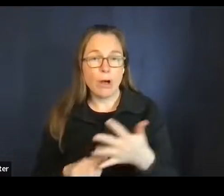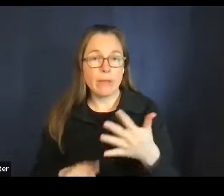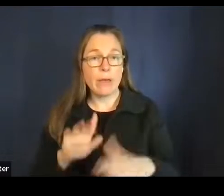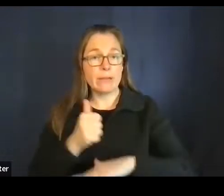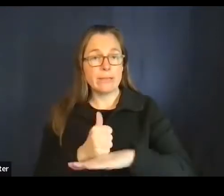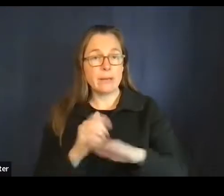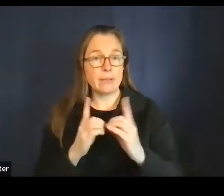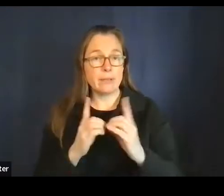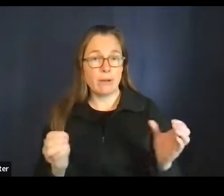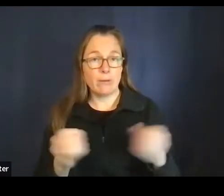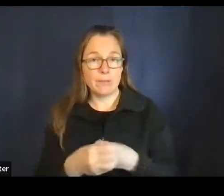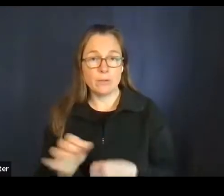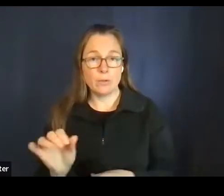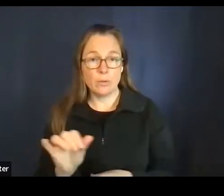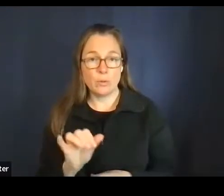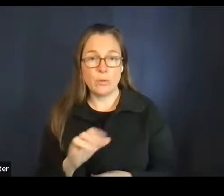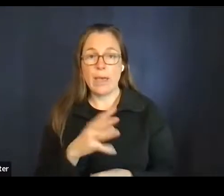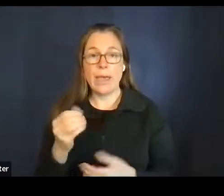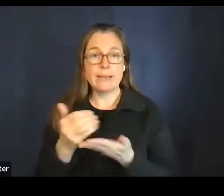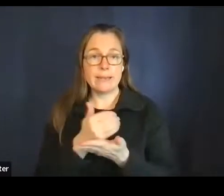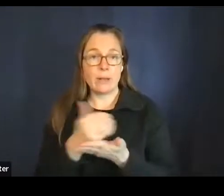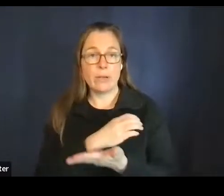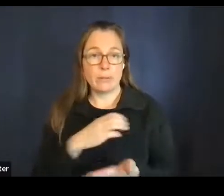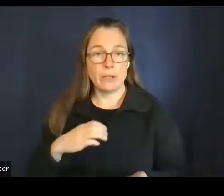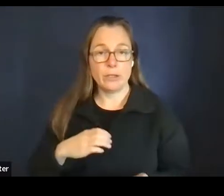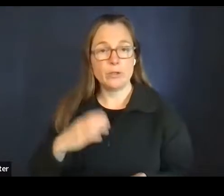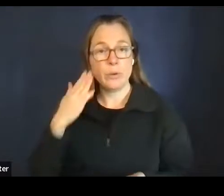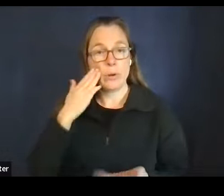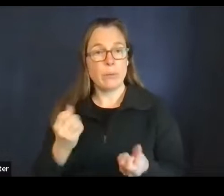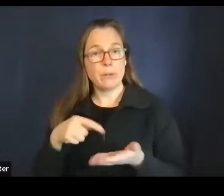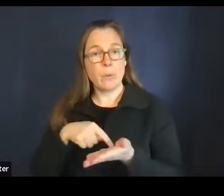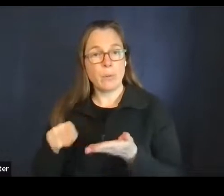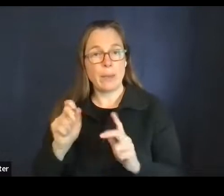And the Salary Commission, so we know how much you're going to pay them.